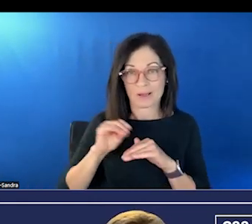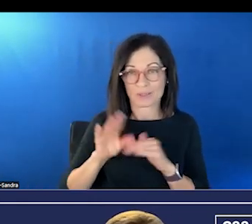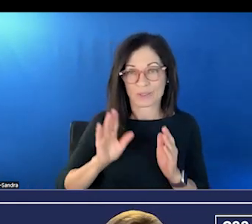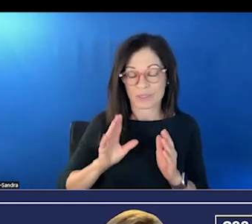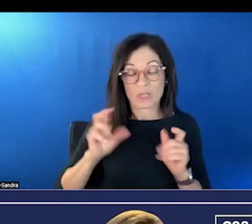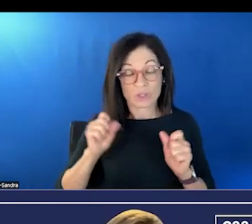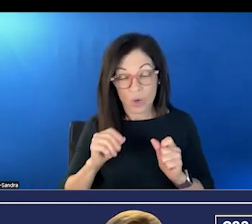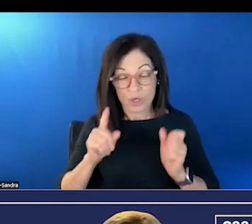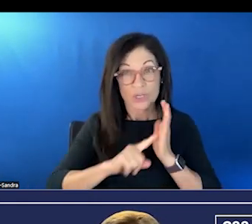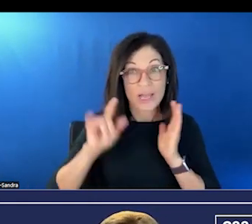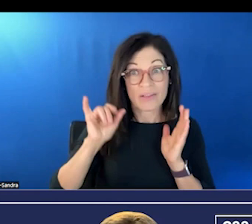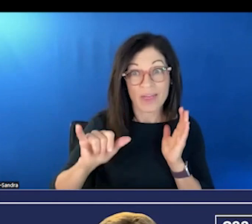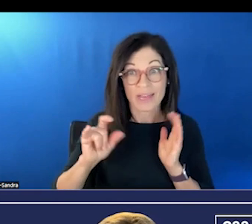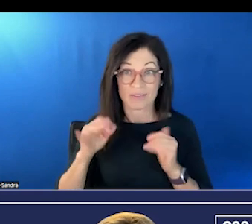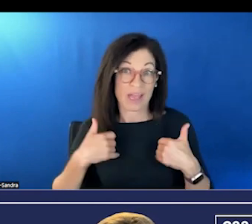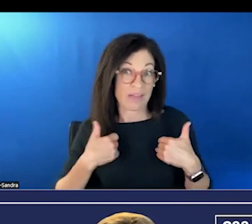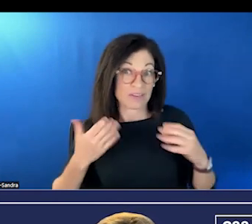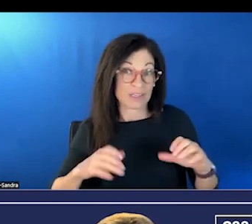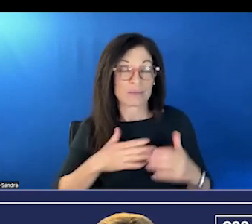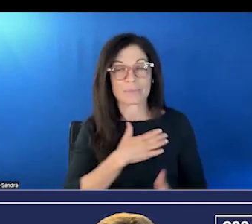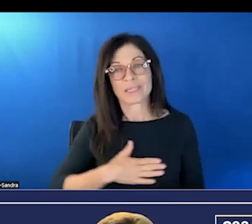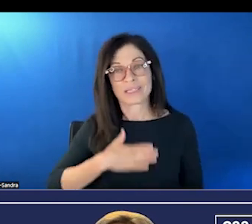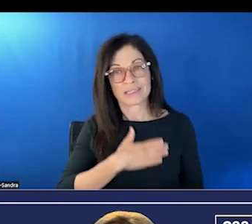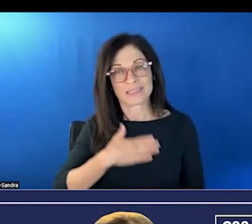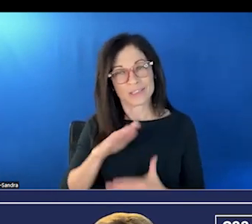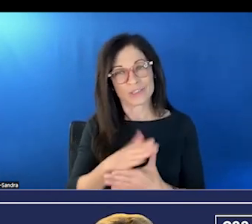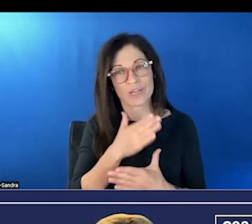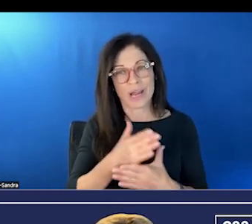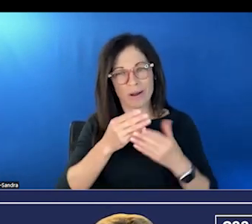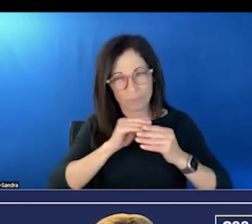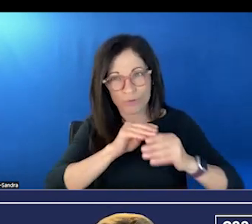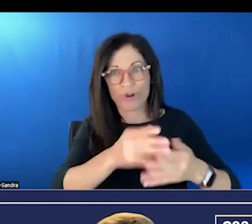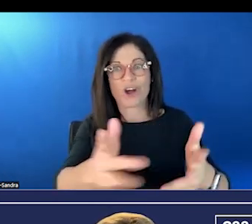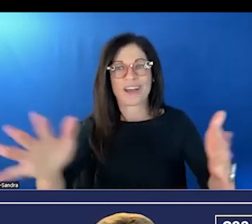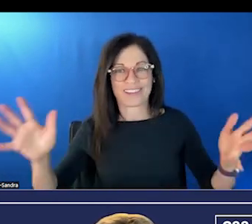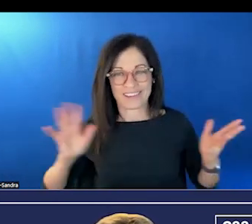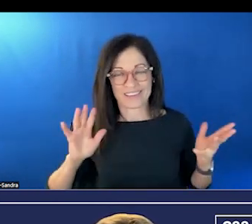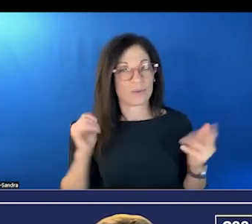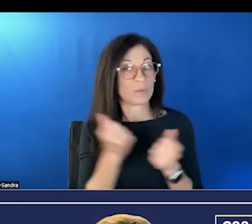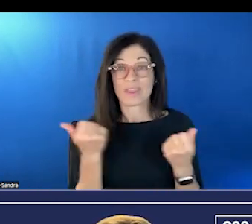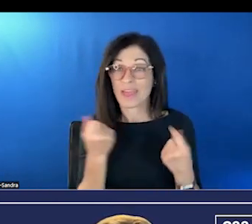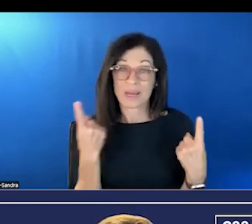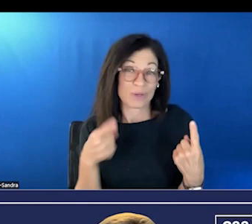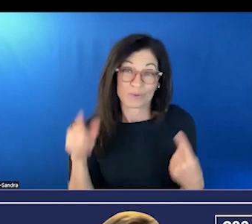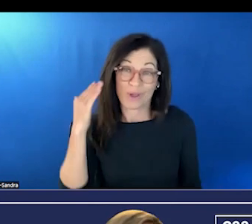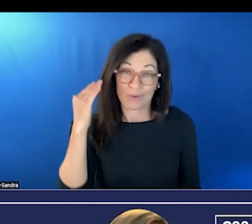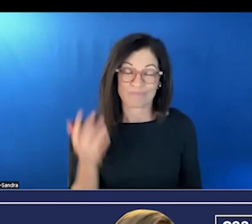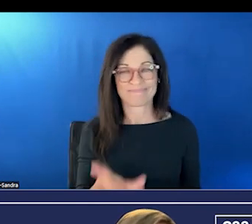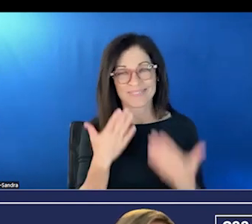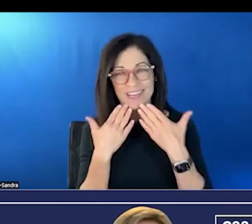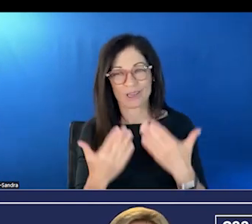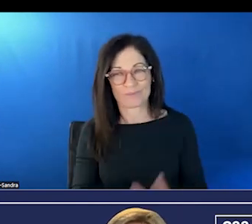IF YOU HAVE A CHANCE, SHARE BROADLY WITH ANYBODY YOU KNOW.